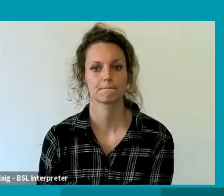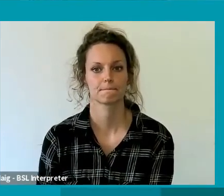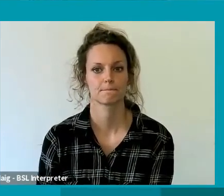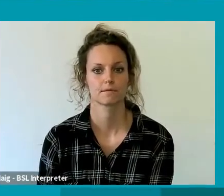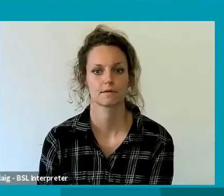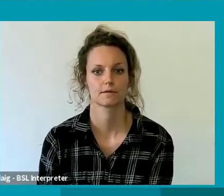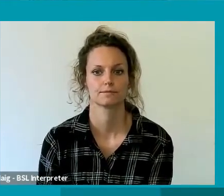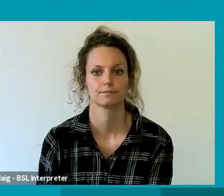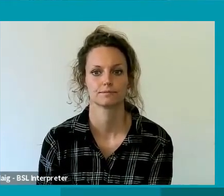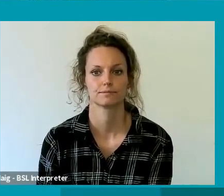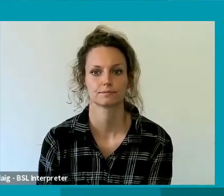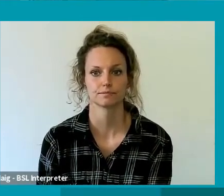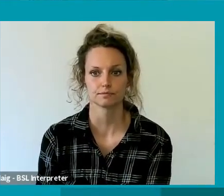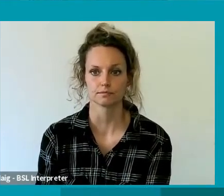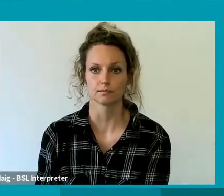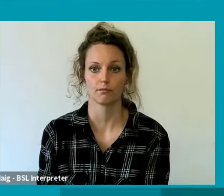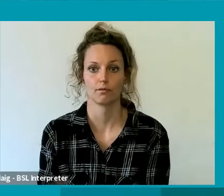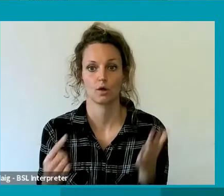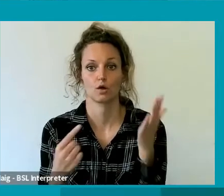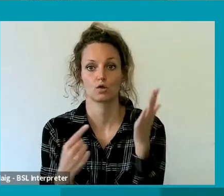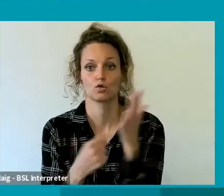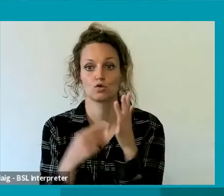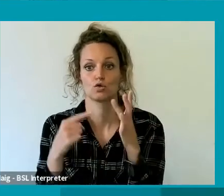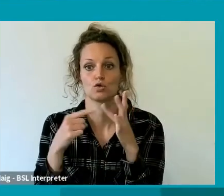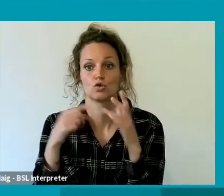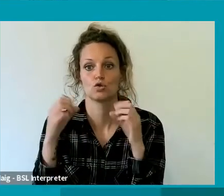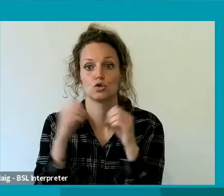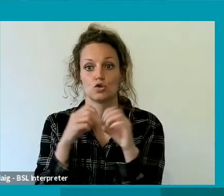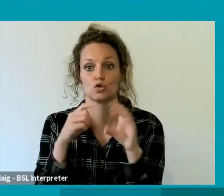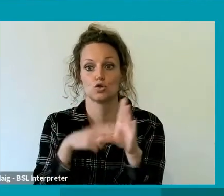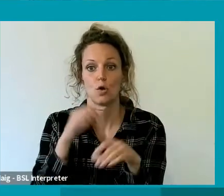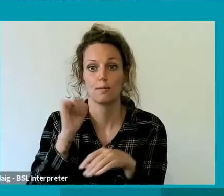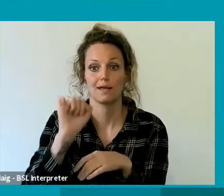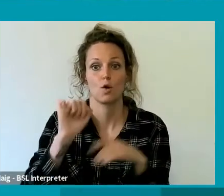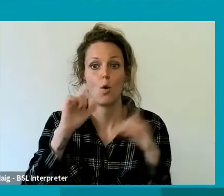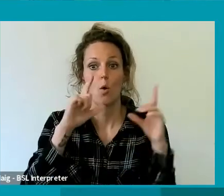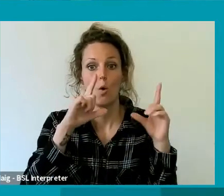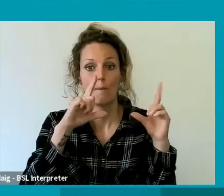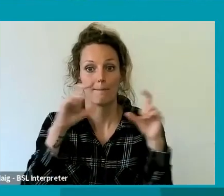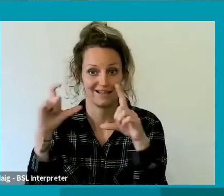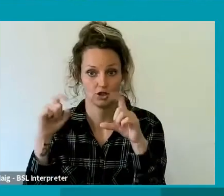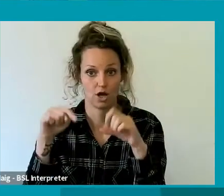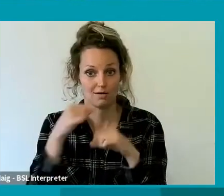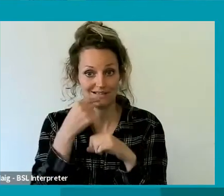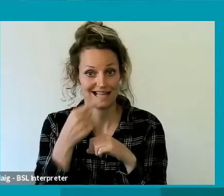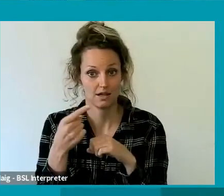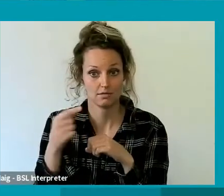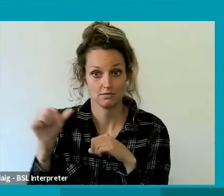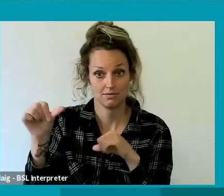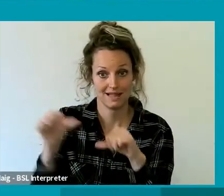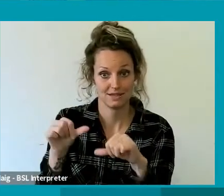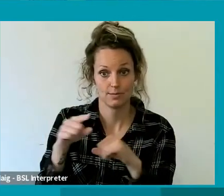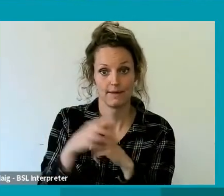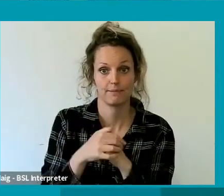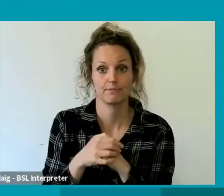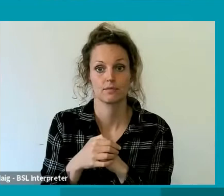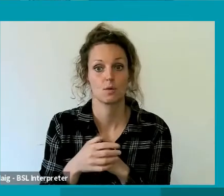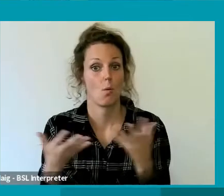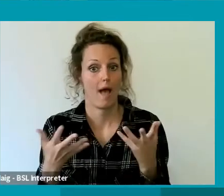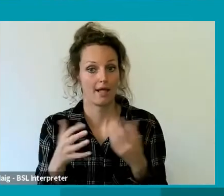Toby tell us a little bit about your um, your photo, and your well regarding your profile. Someone's asked the question why